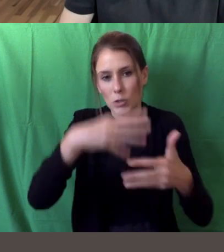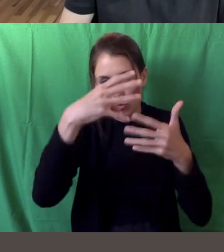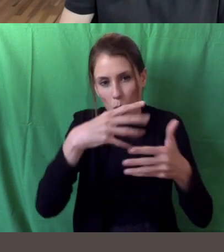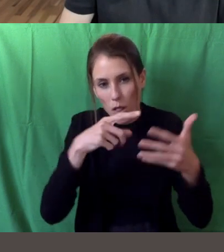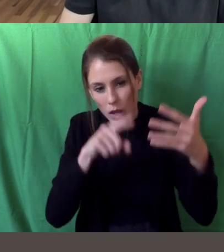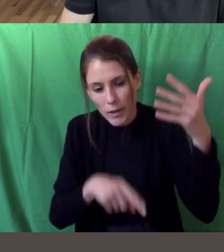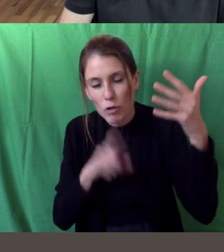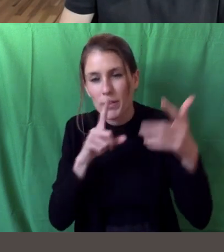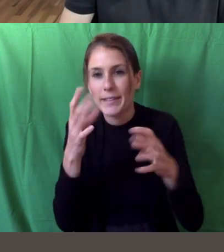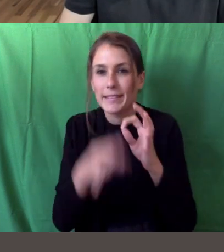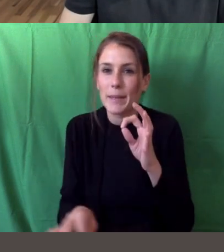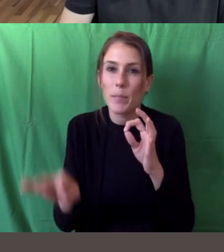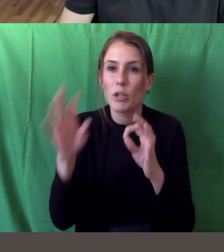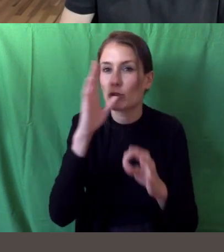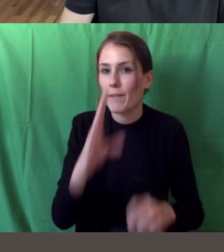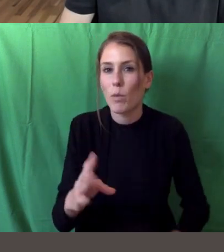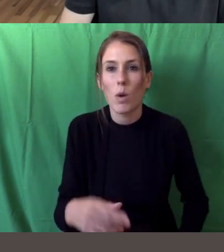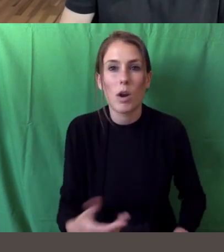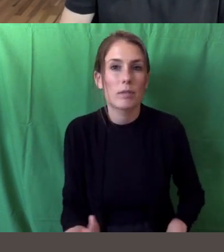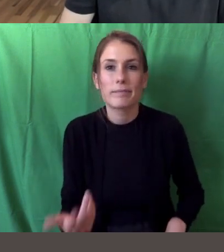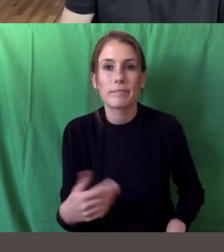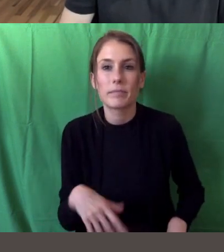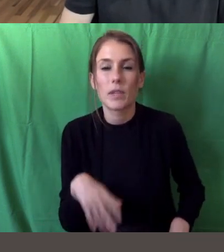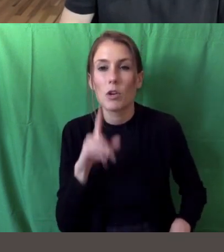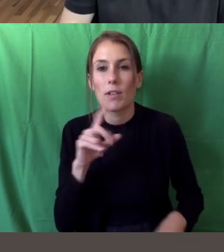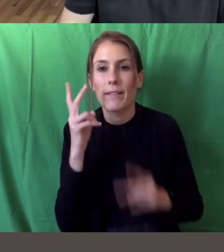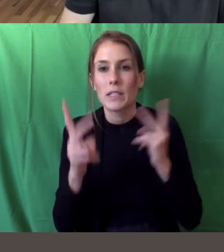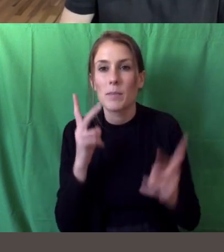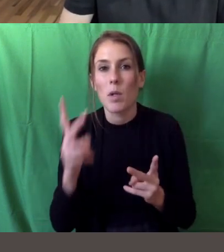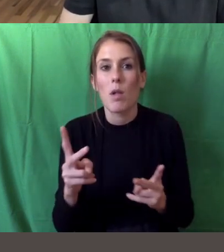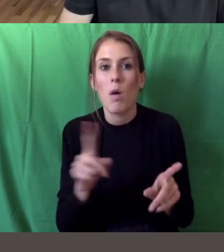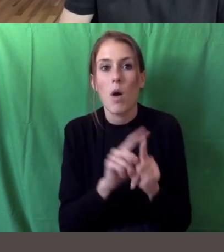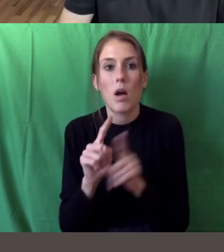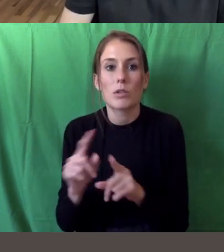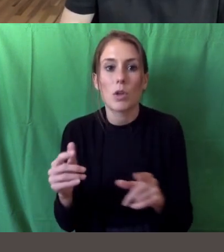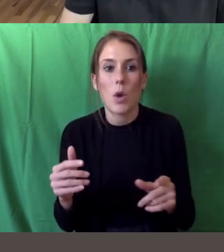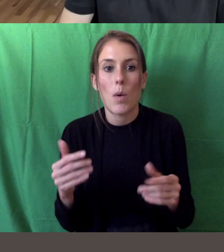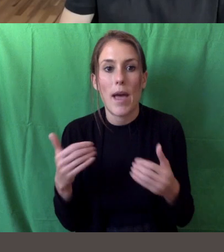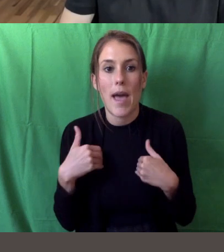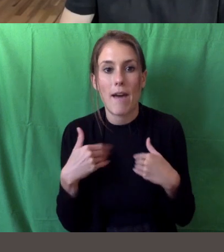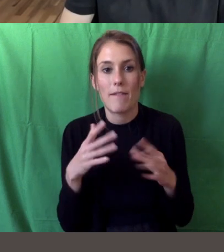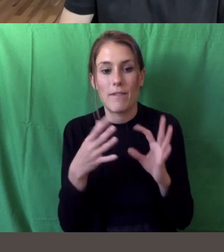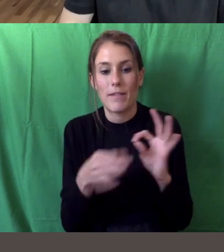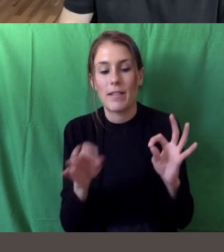It's pretty simple, straightforward, pretty visible, and also has good links if you want to go to the portal.